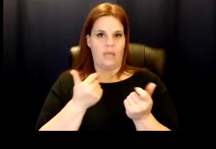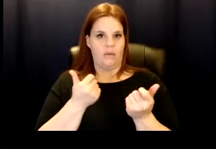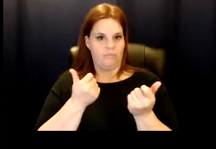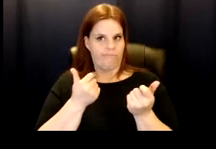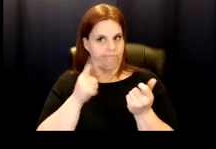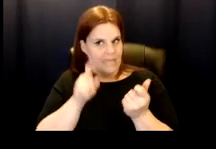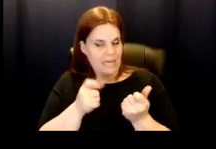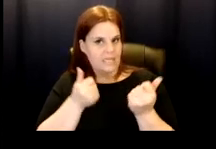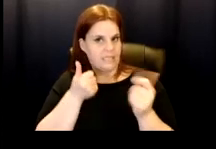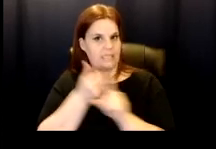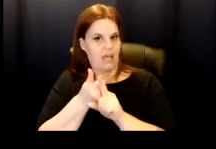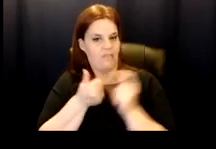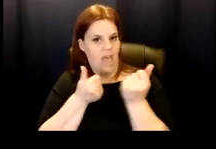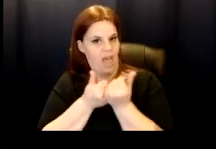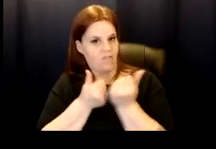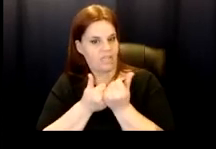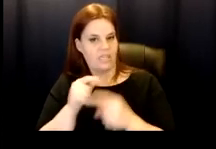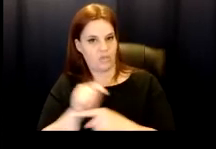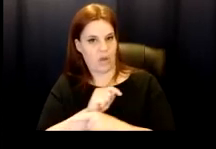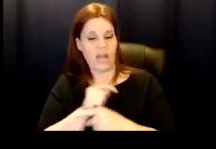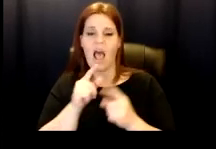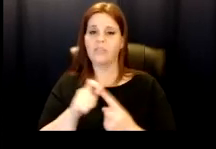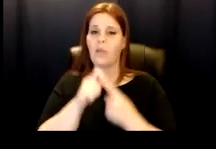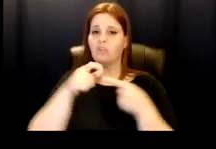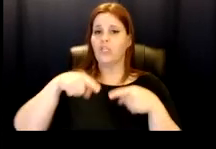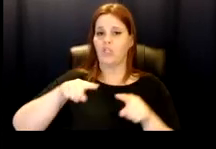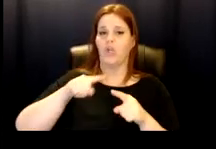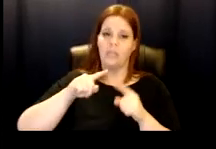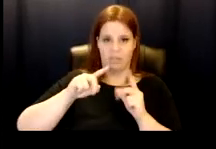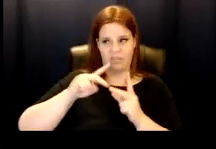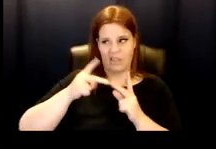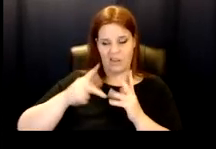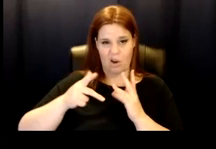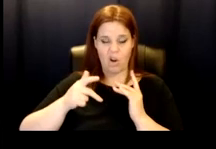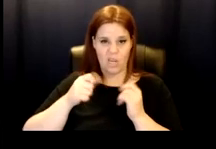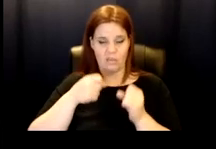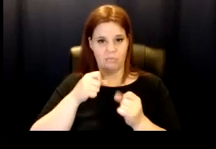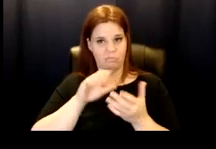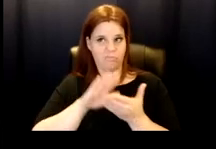during secondary school years. And our study really put a spotlight on the need to focus